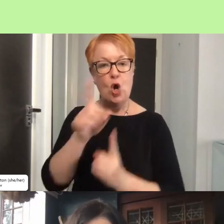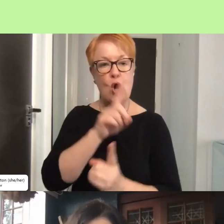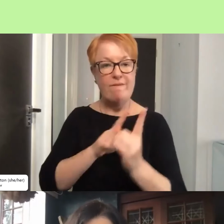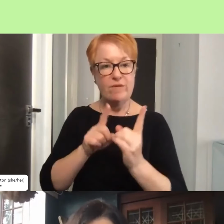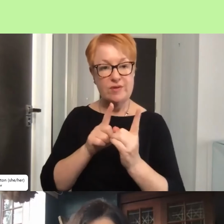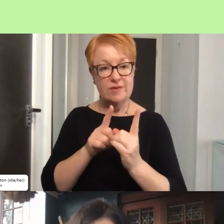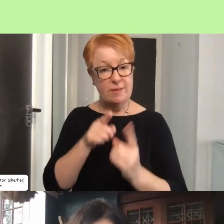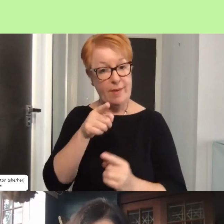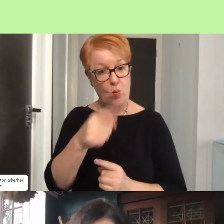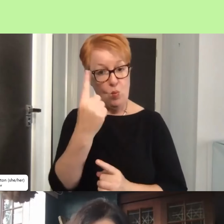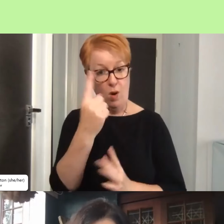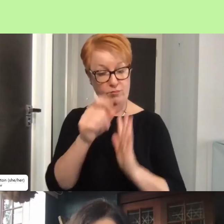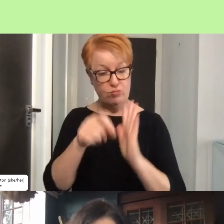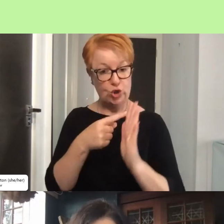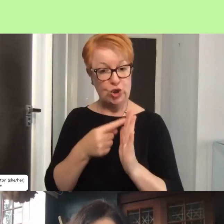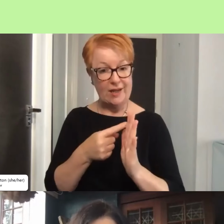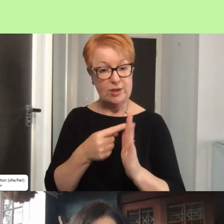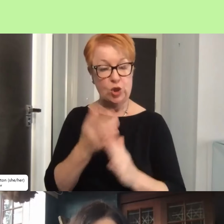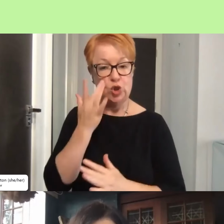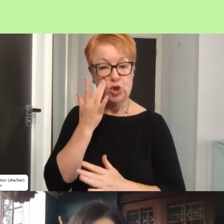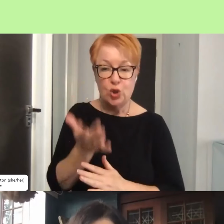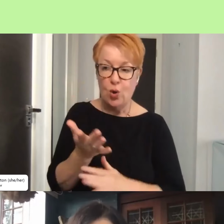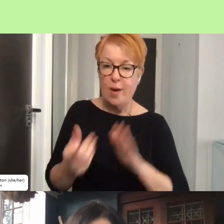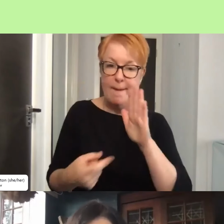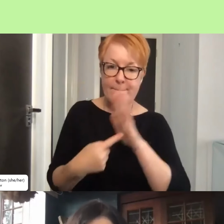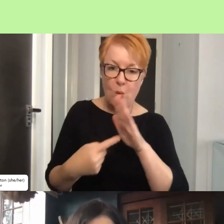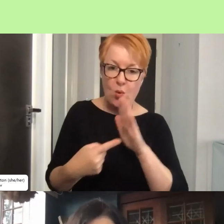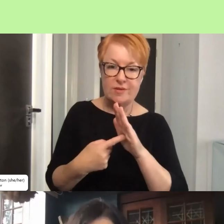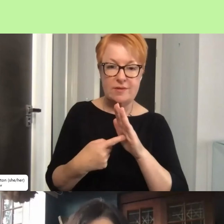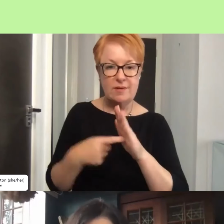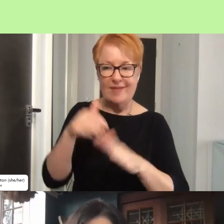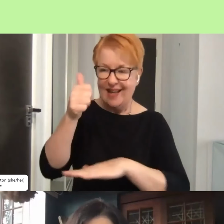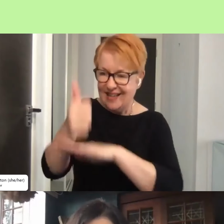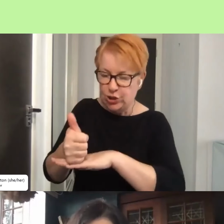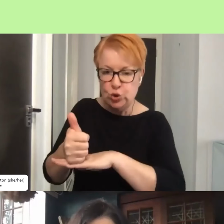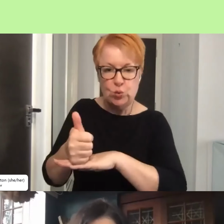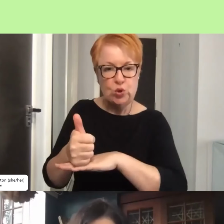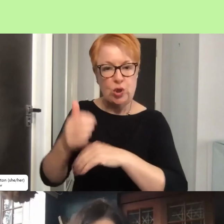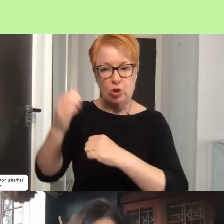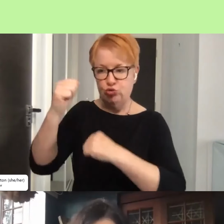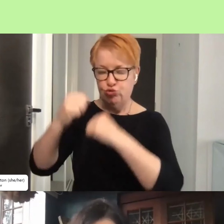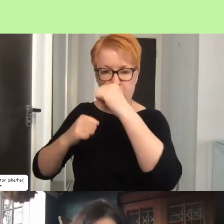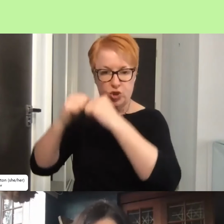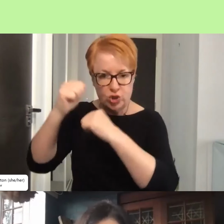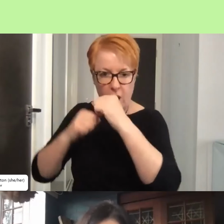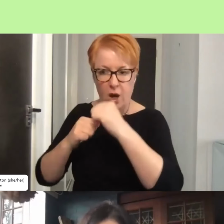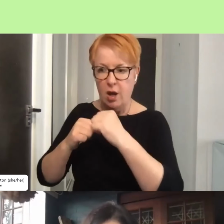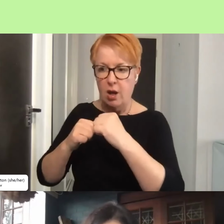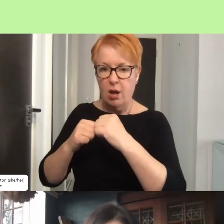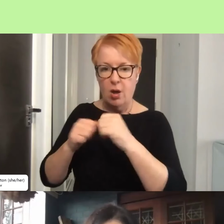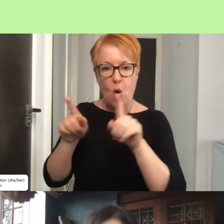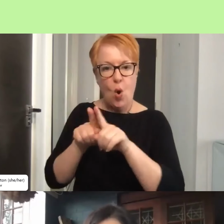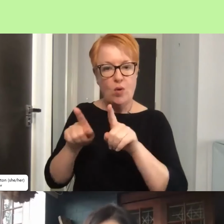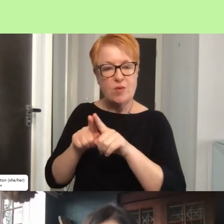that shows the importance of institutional structures and attention paid by those institutional structures.